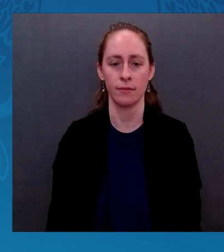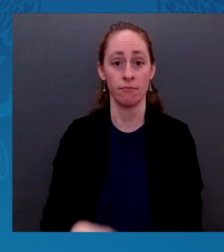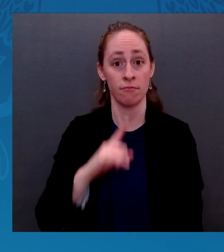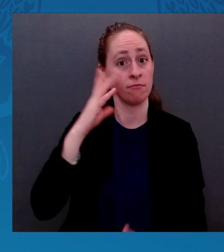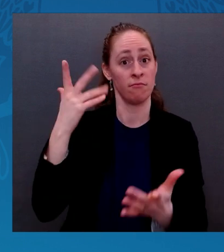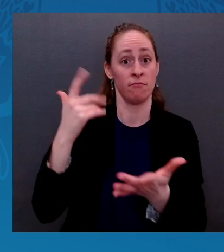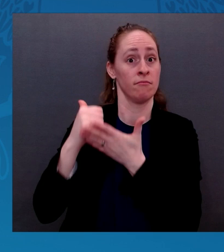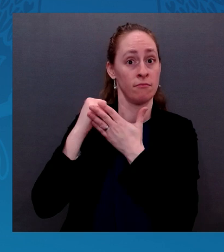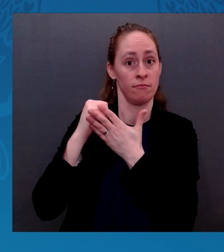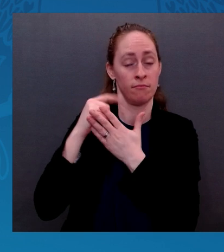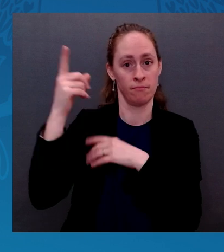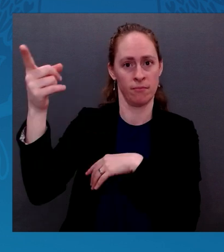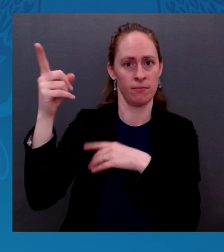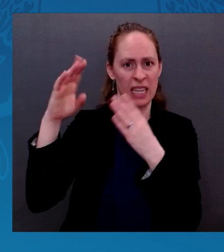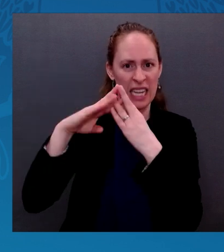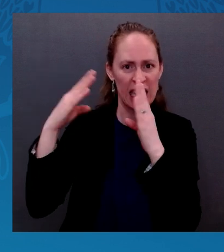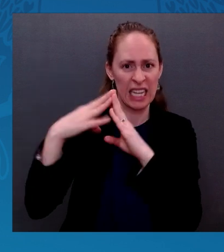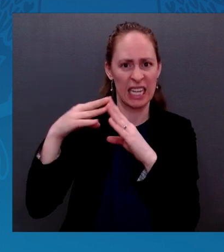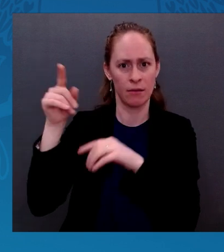getting the lead pipe out of the home